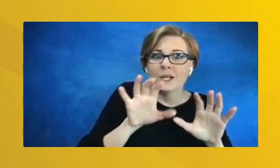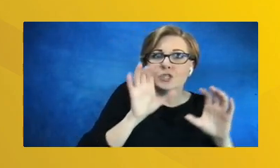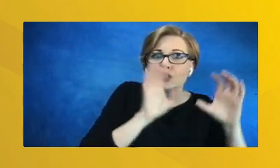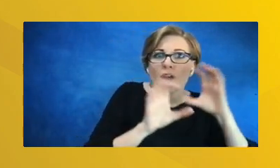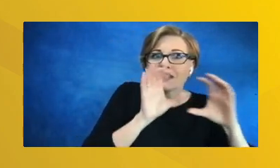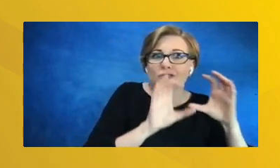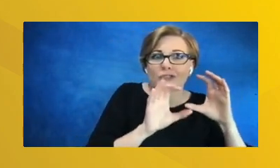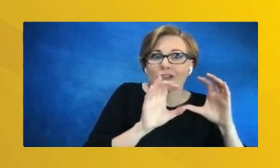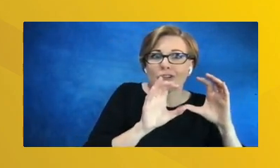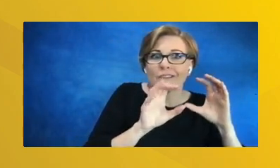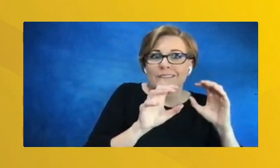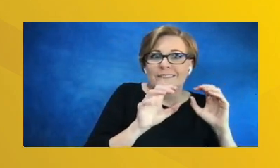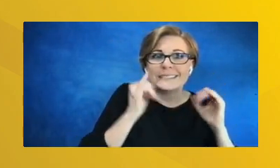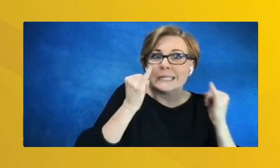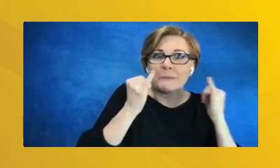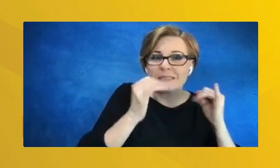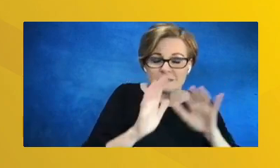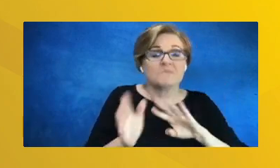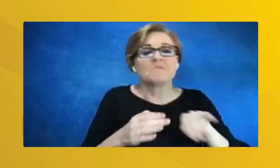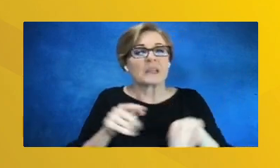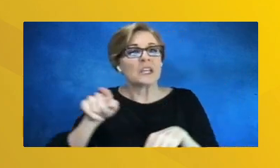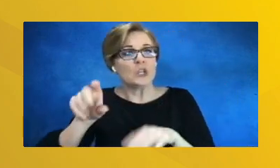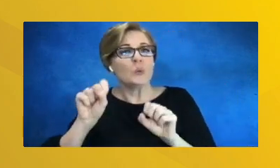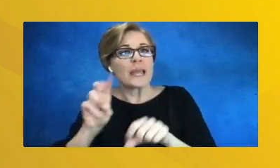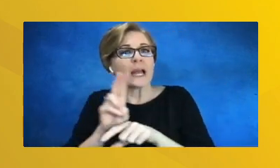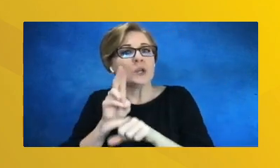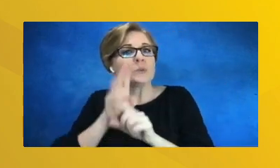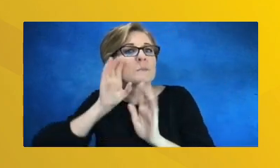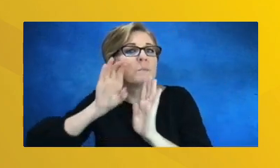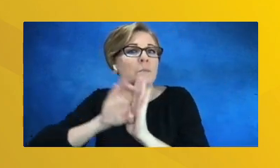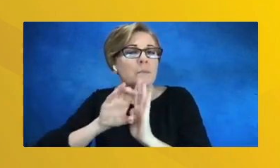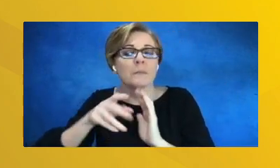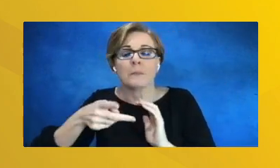can use portraiture in your classroom and in your home.